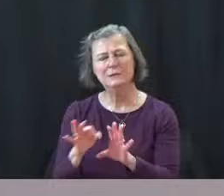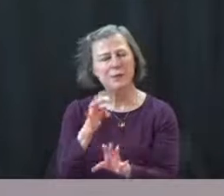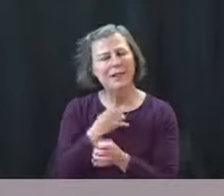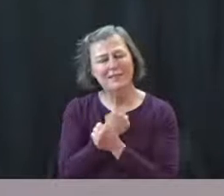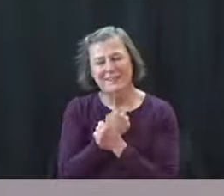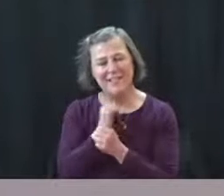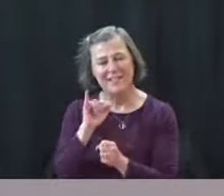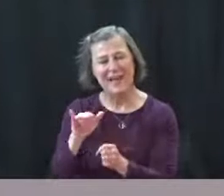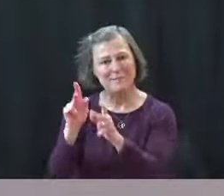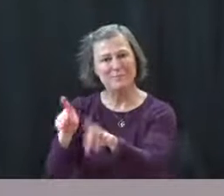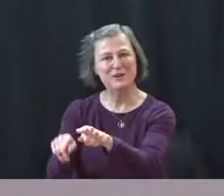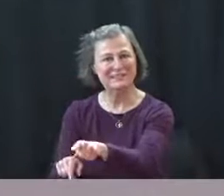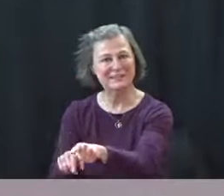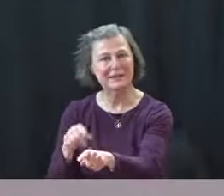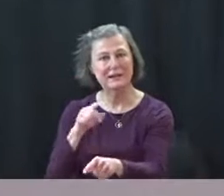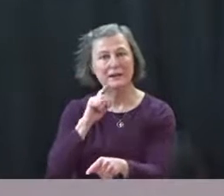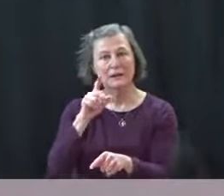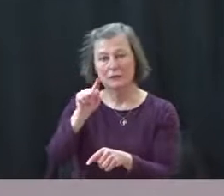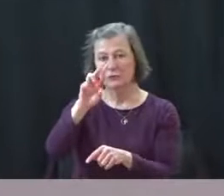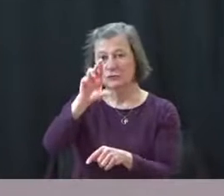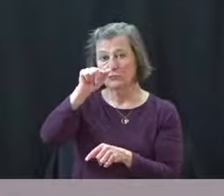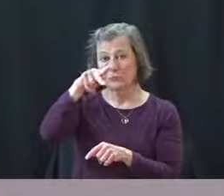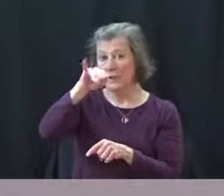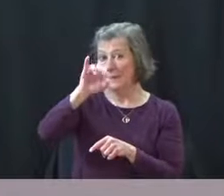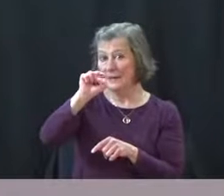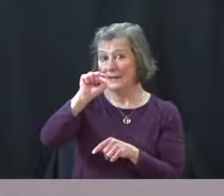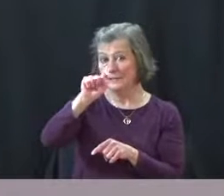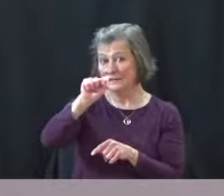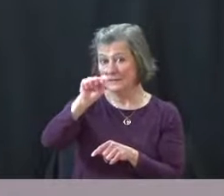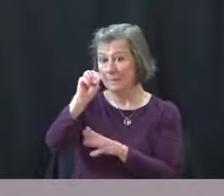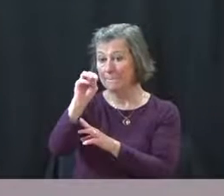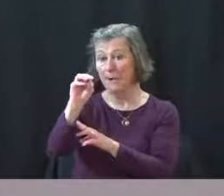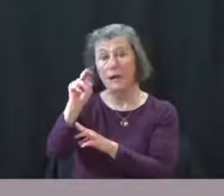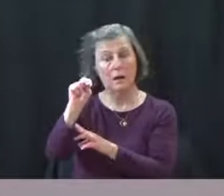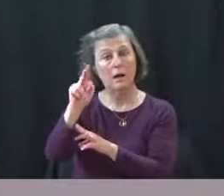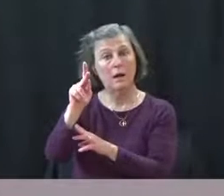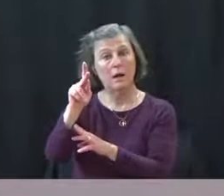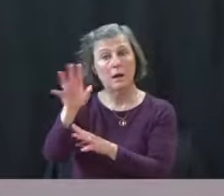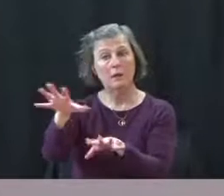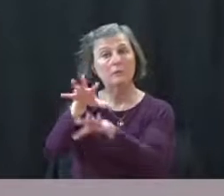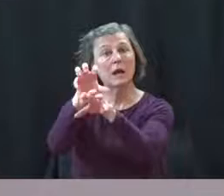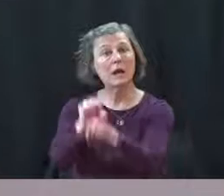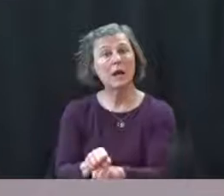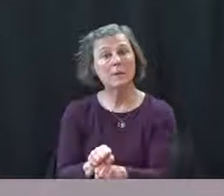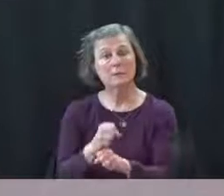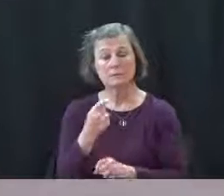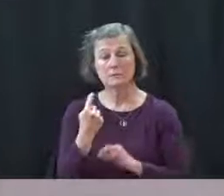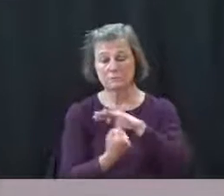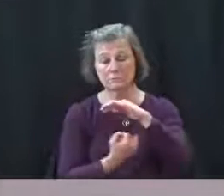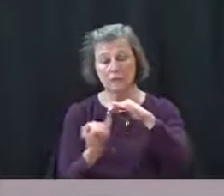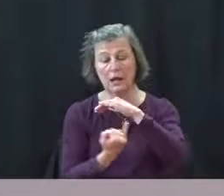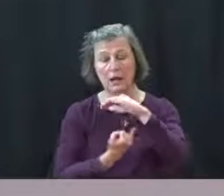He was a Trappist monk who was more accustomed to solitary prayer off in the monastery than